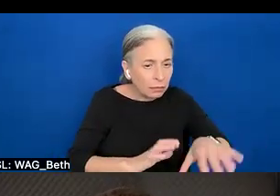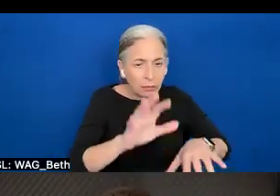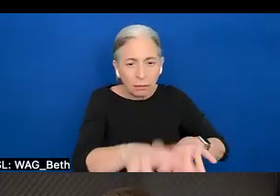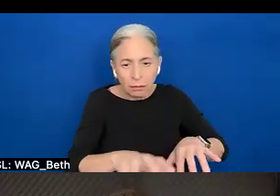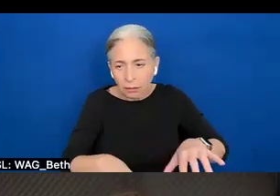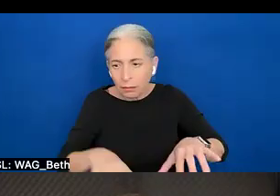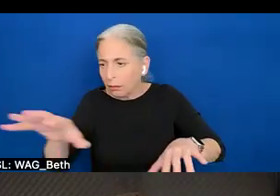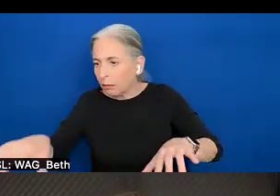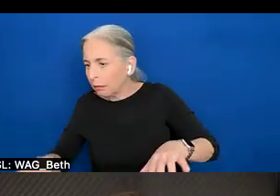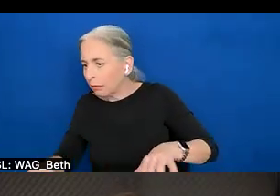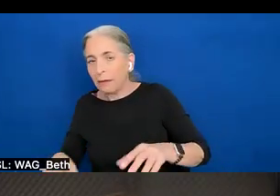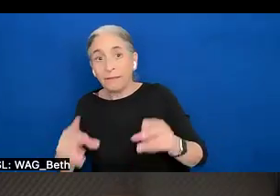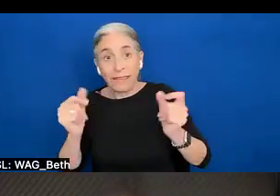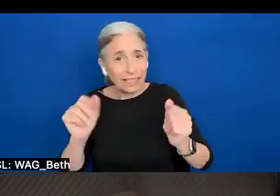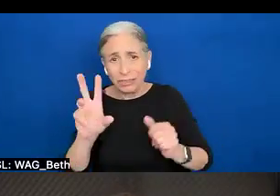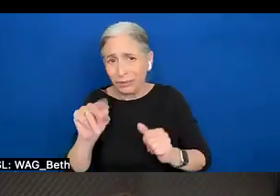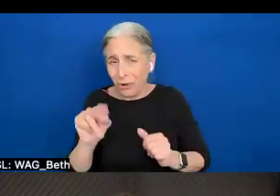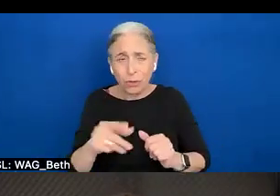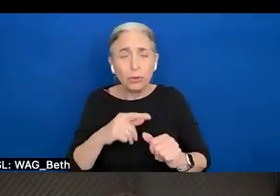You quickly scroll.